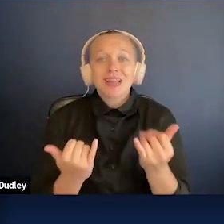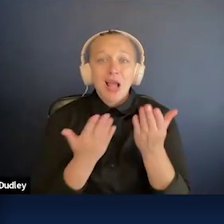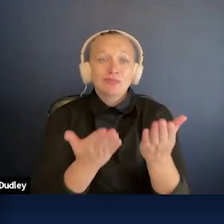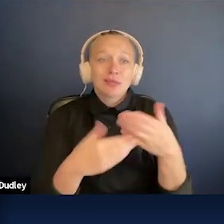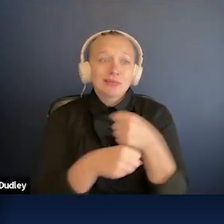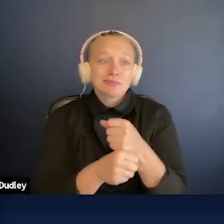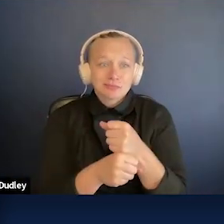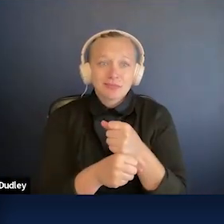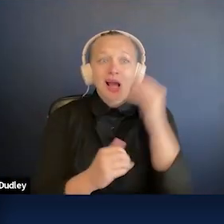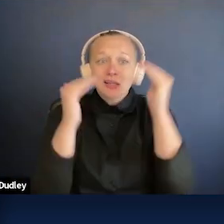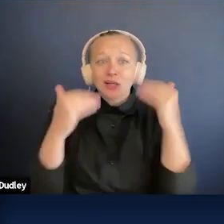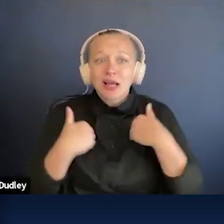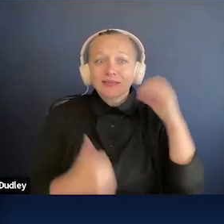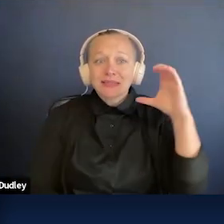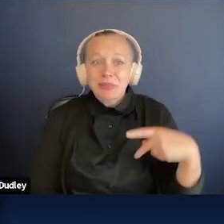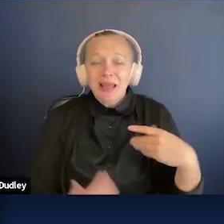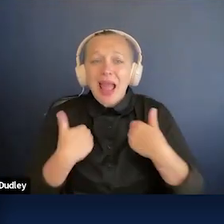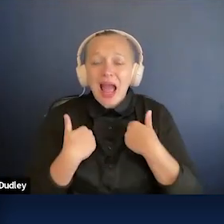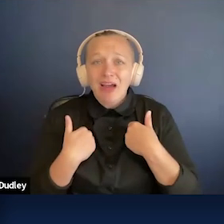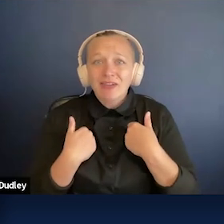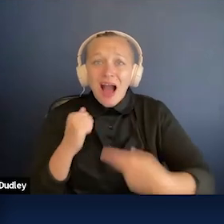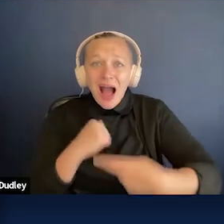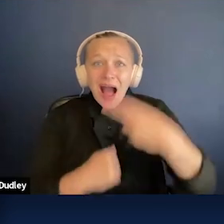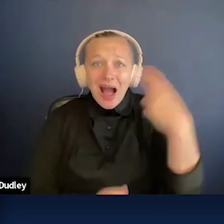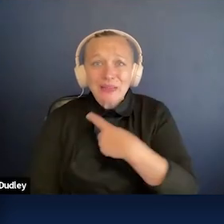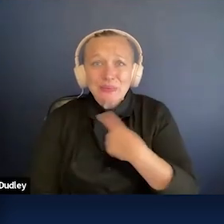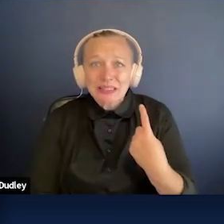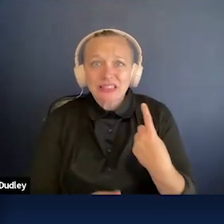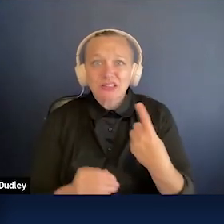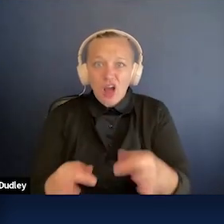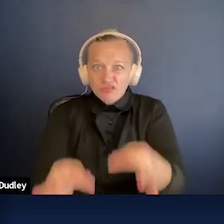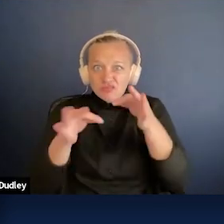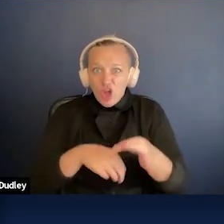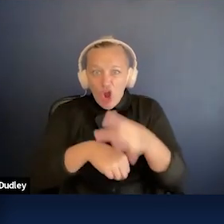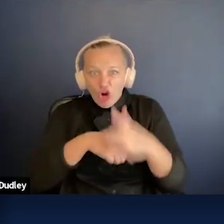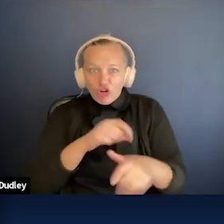And recurrent risk of pneumococcal to… disease, emergent about 4-5 decades premature.